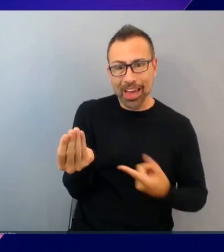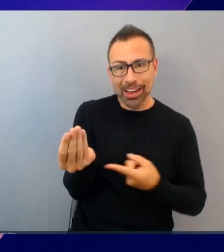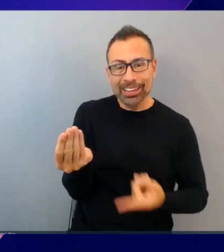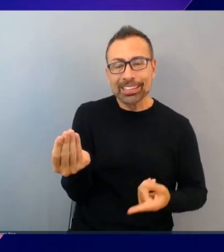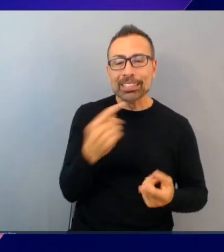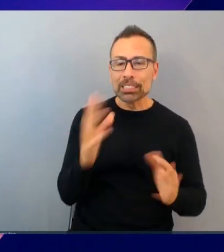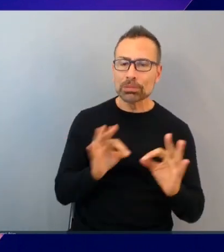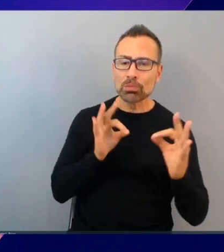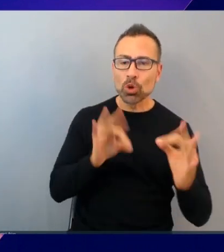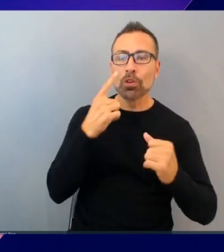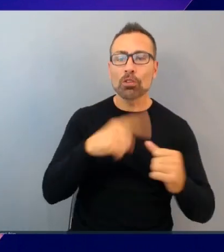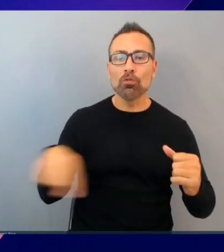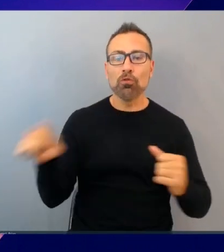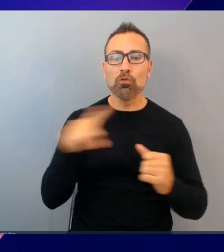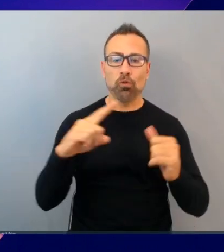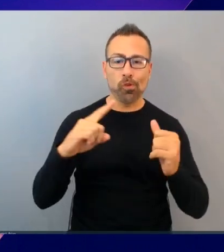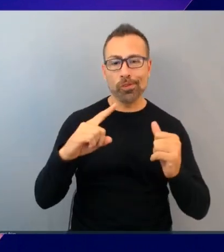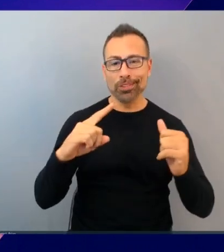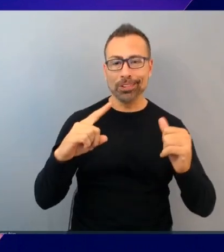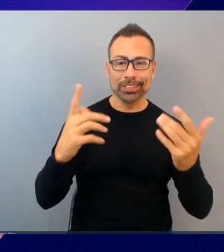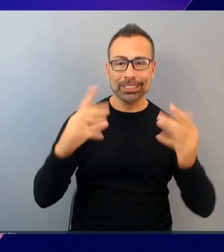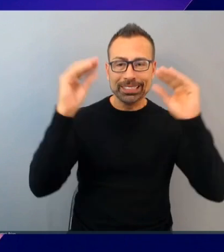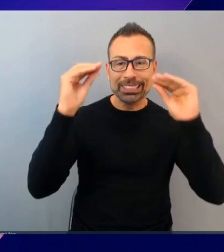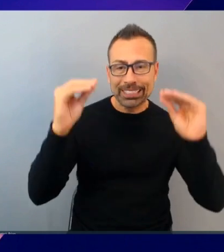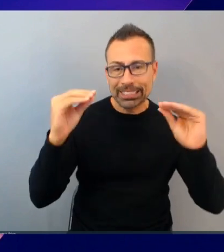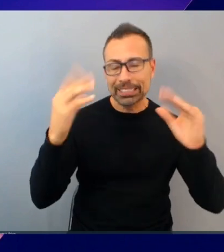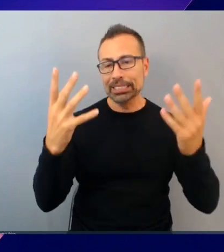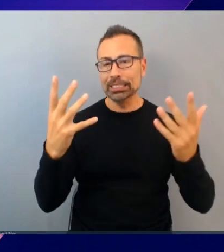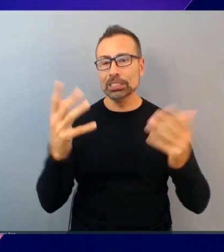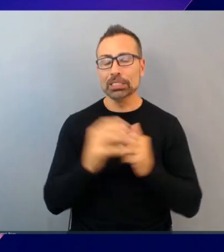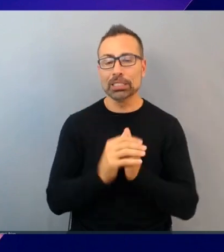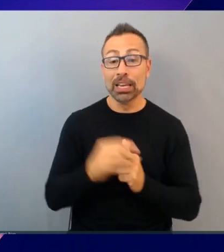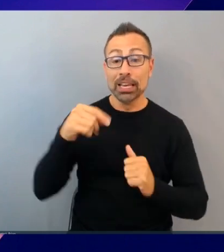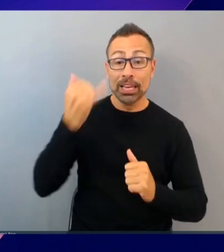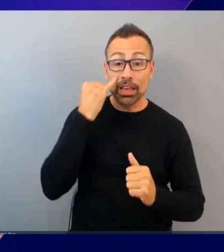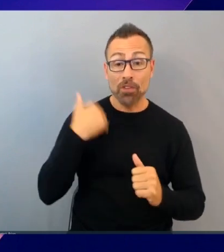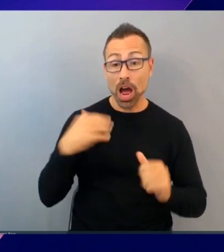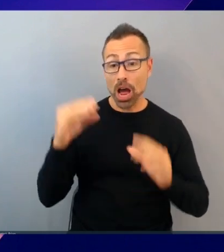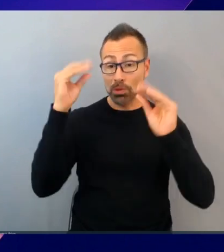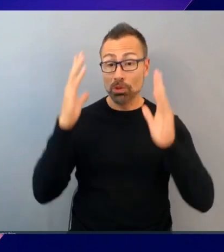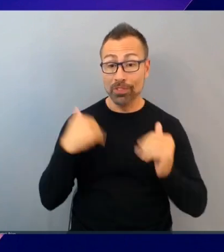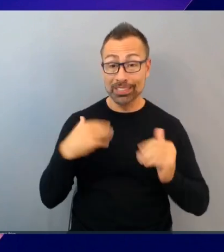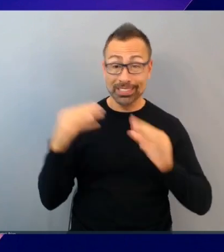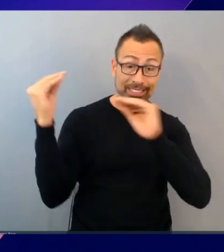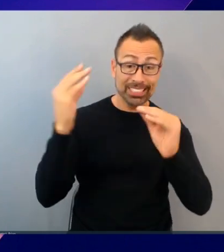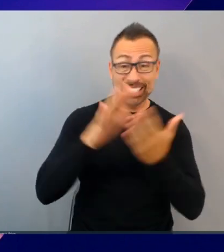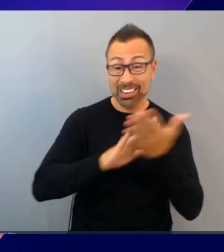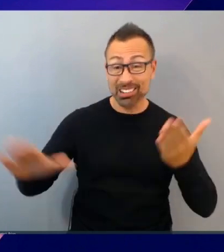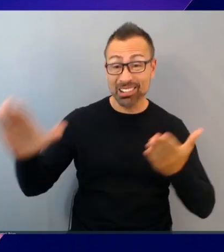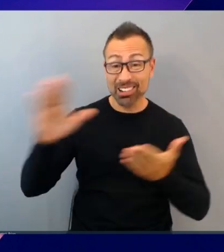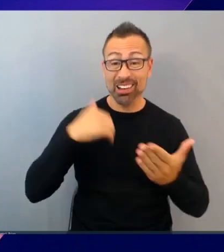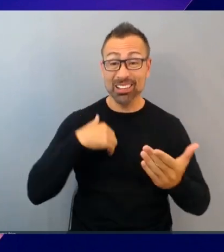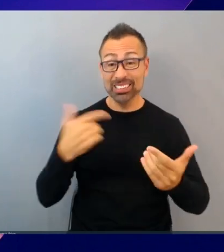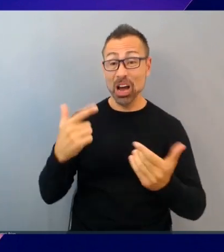You know, if I'm a college professor and I'm teaching a college class on machine learning, I can have these devices preassembled,